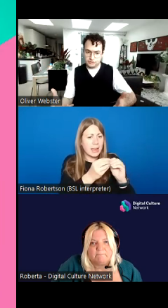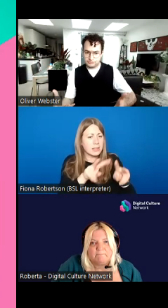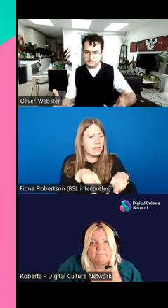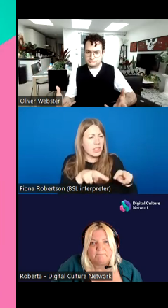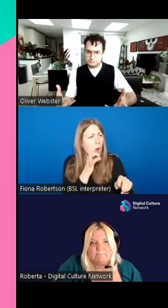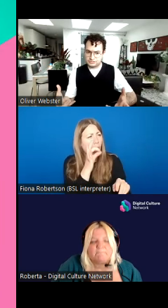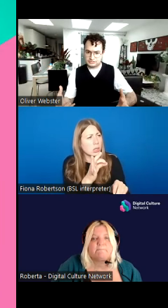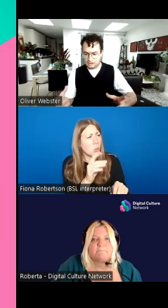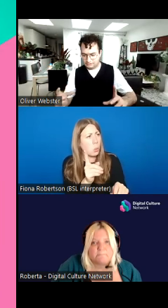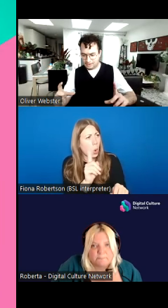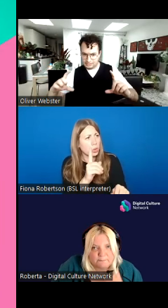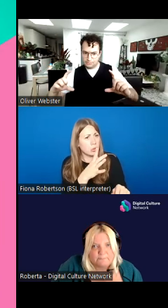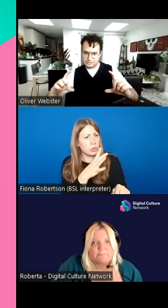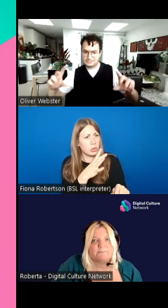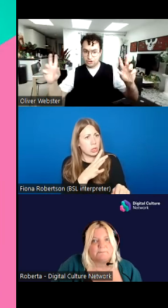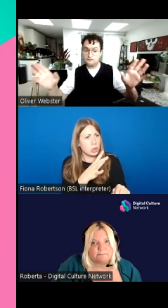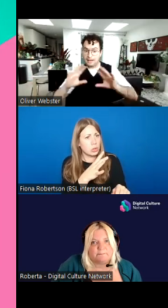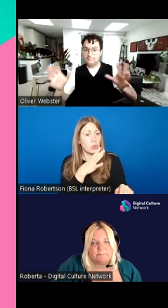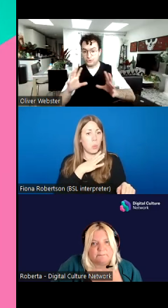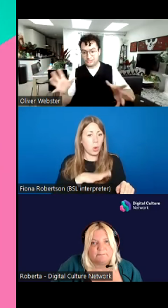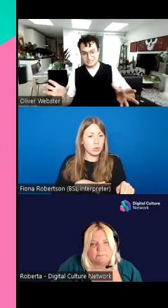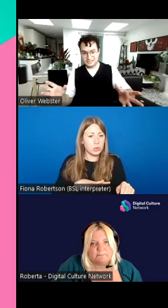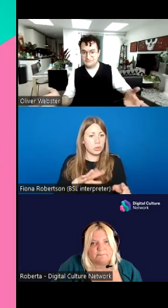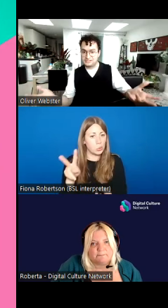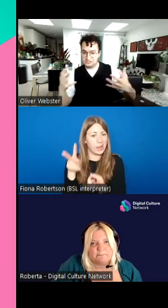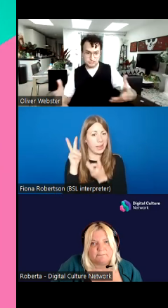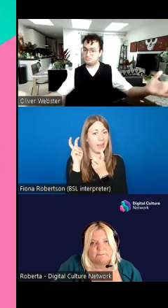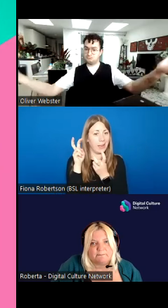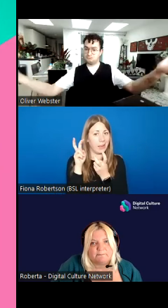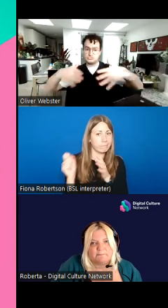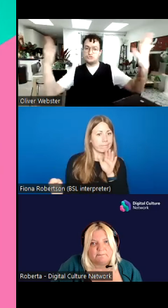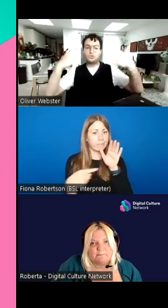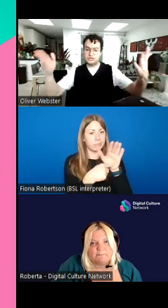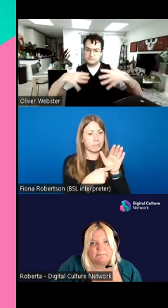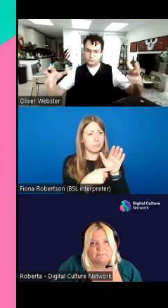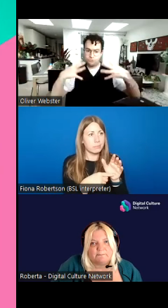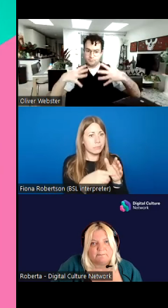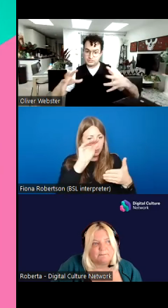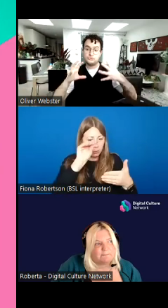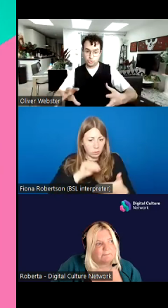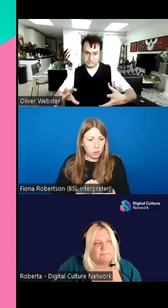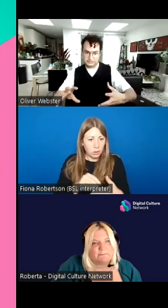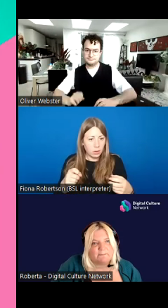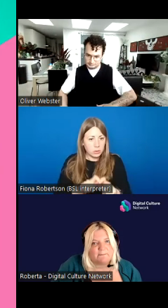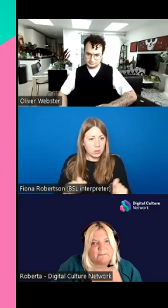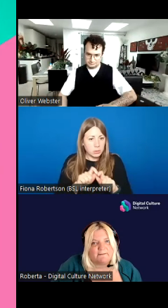You can just have a label that says overlapping voices, if it's just noise for the purpose of noise.